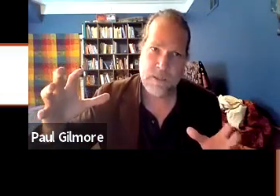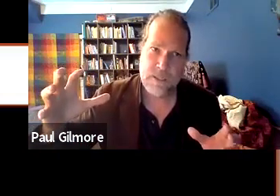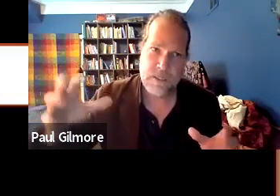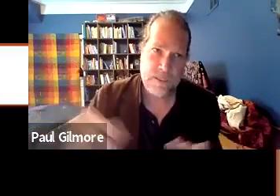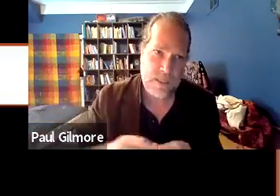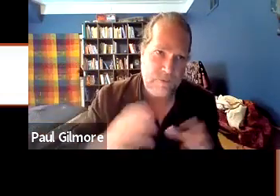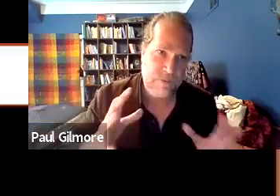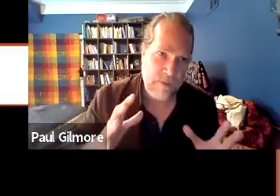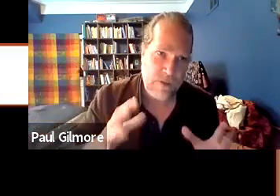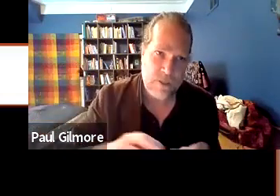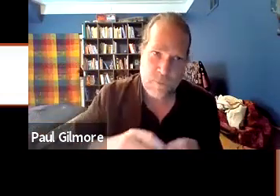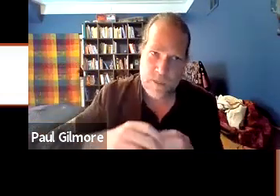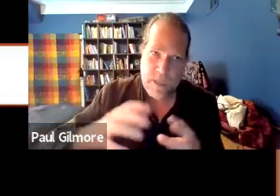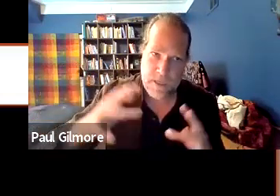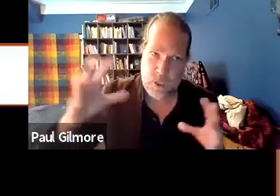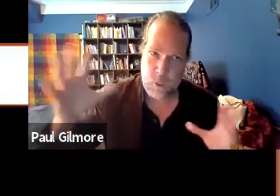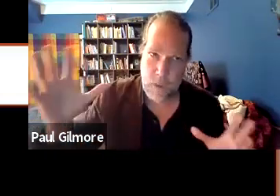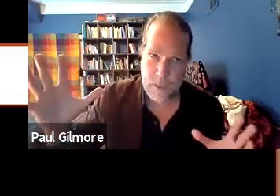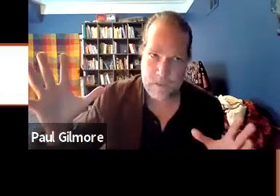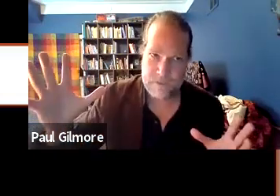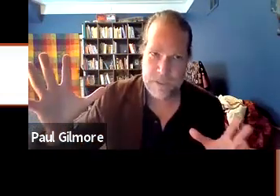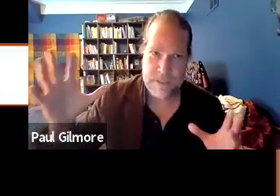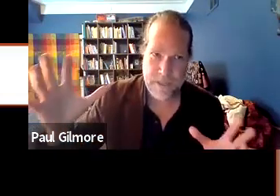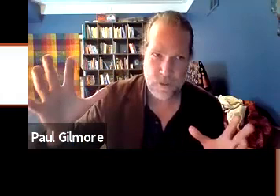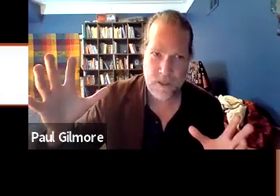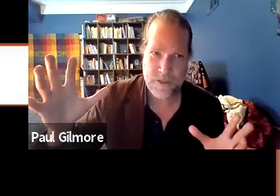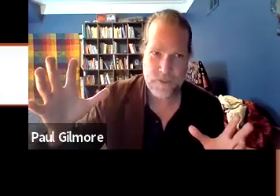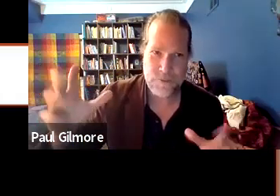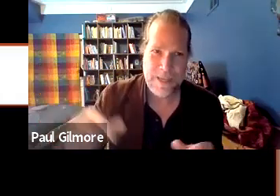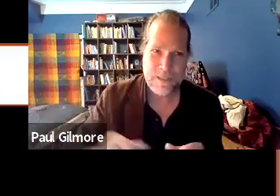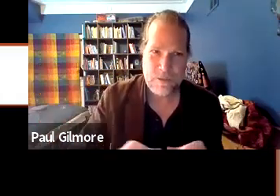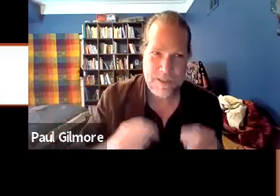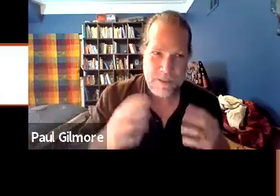United States, instead of five years, we're gonna make it 12 to naturalize you, so that